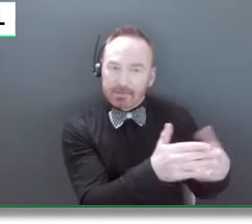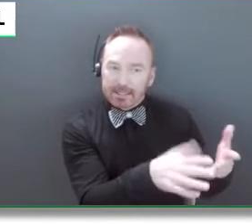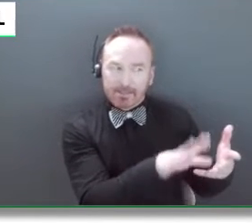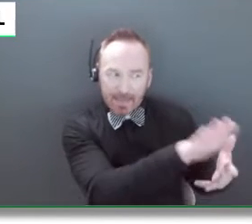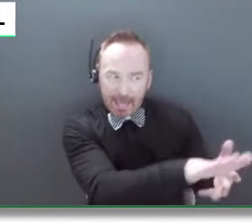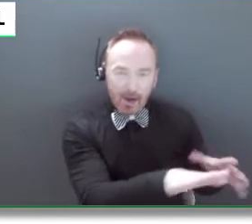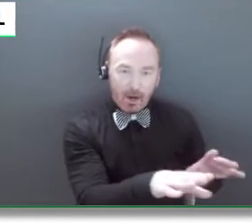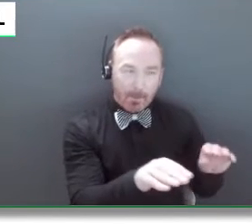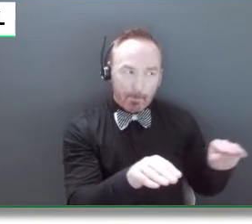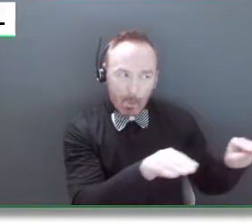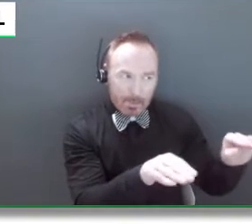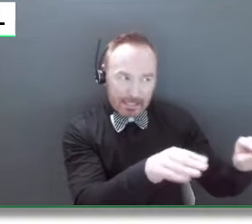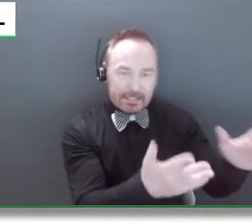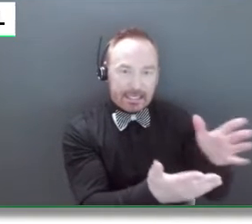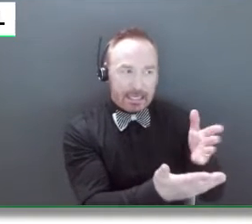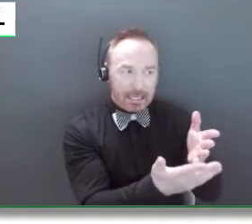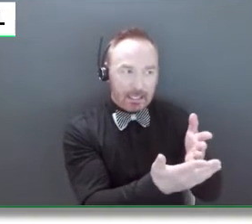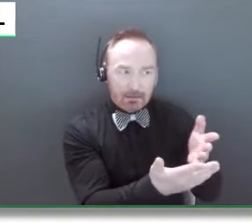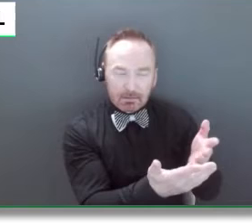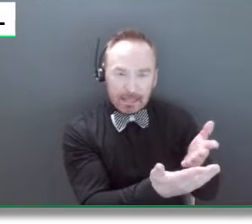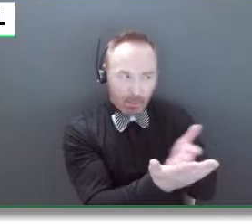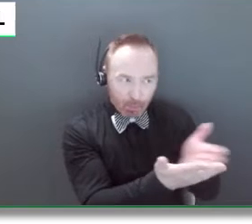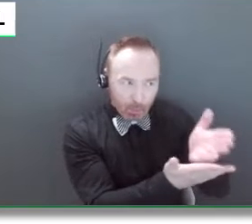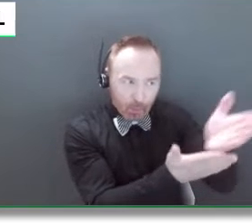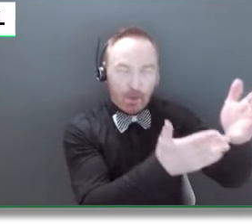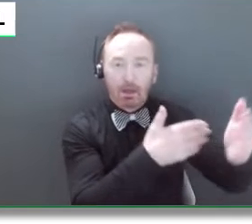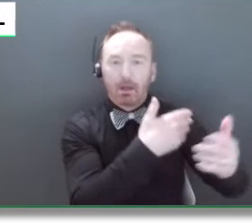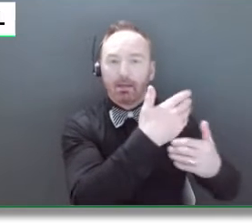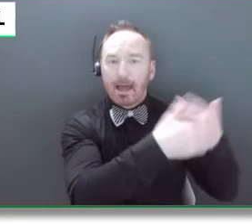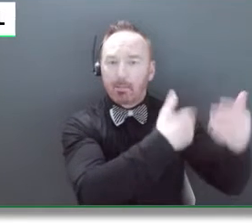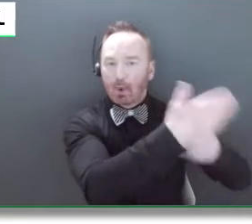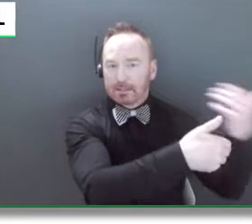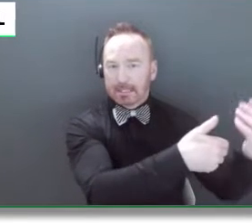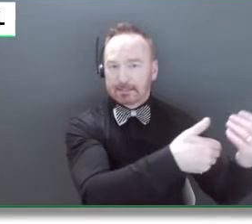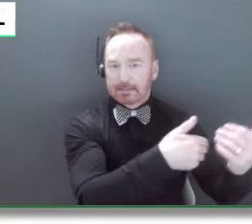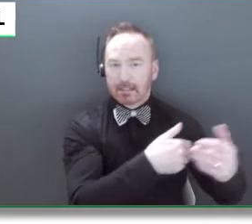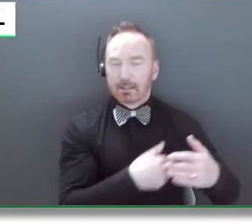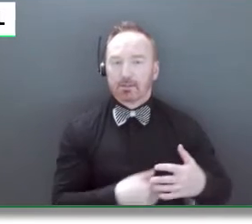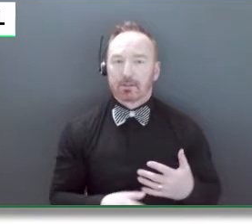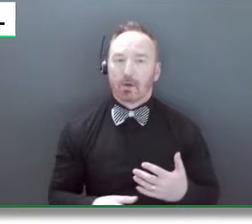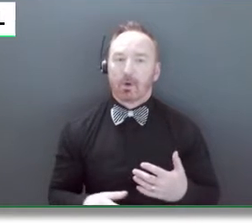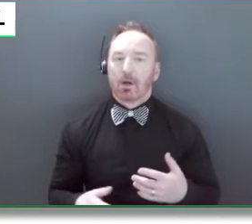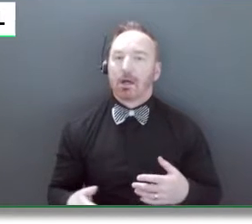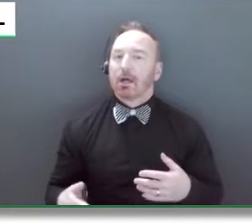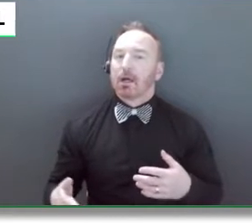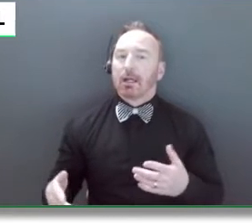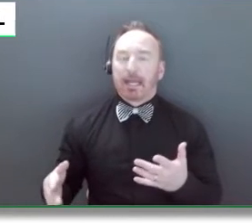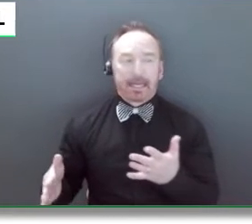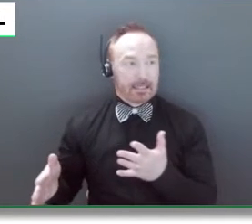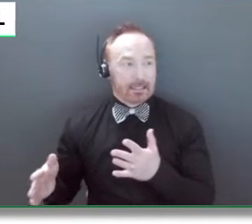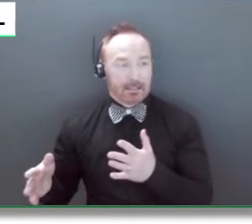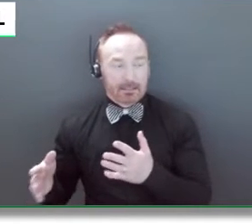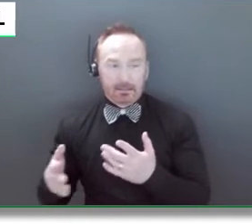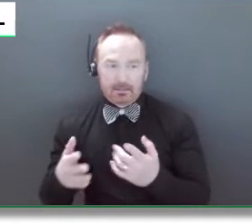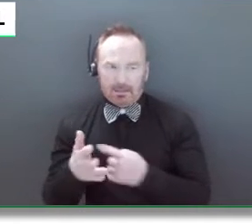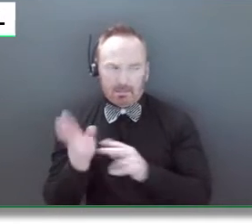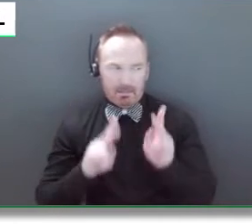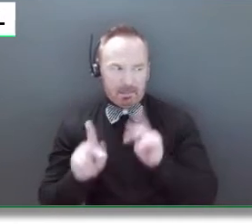that equipment and can use it they're not necessarily finding people confronting them on the trail as to why you're using this, it's just a hiking